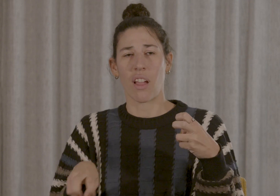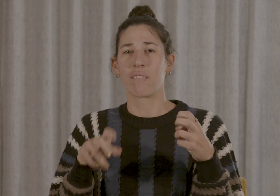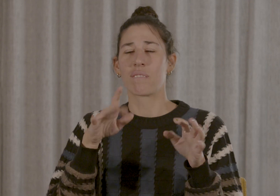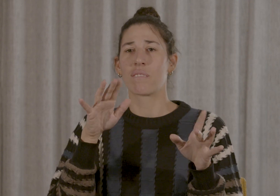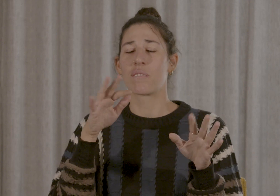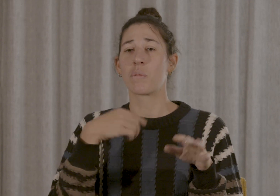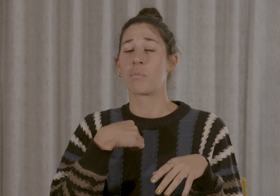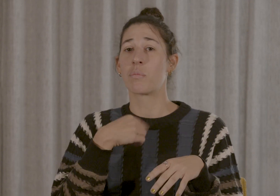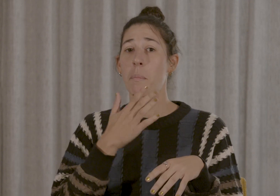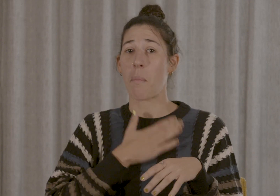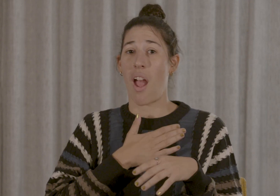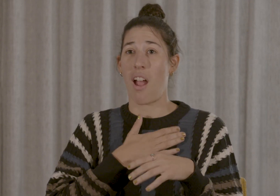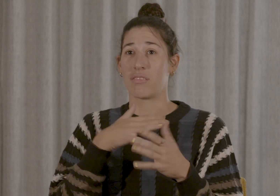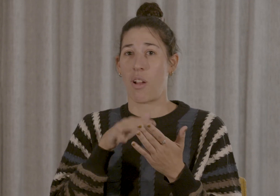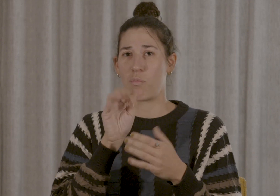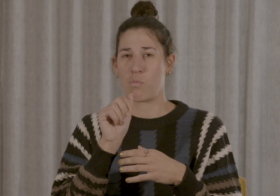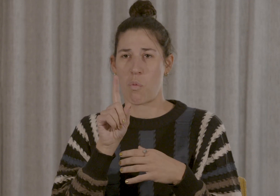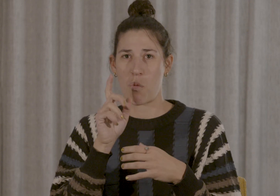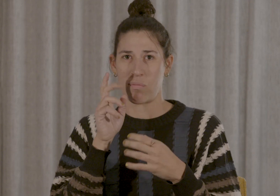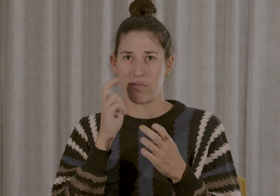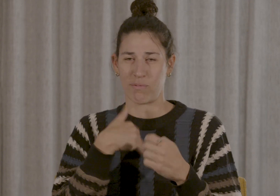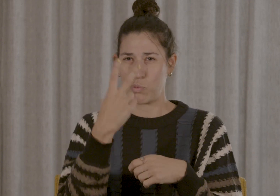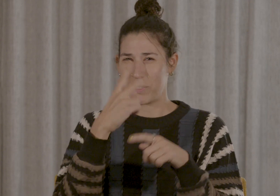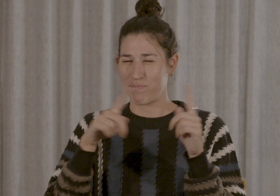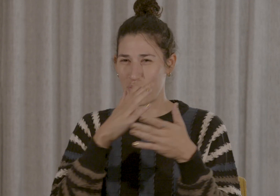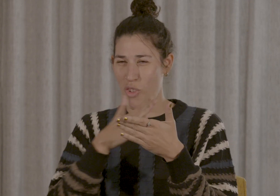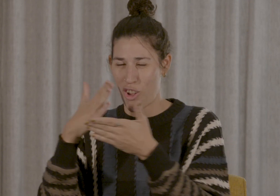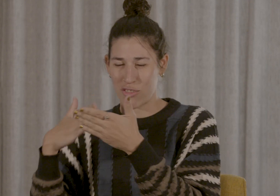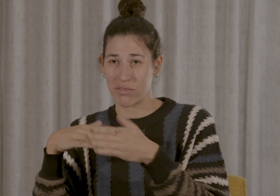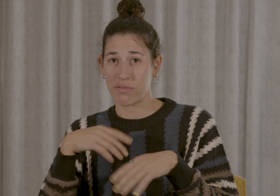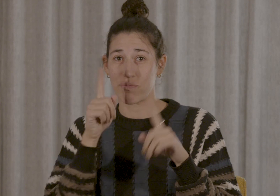It was tough because my study abroad had two components.